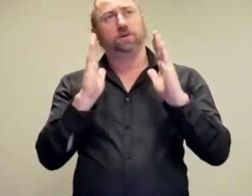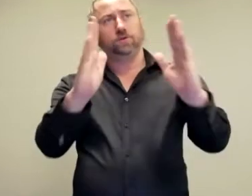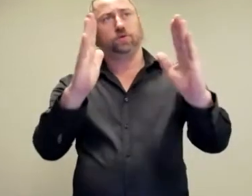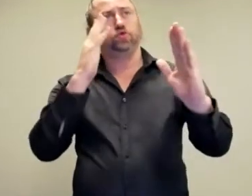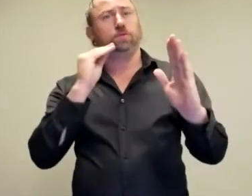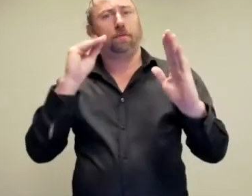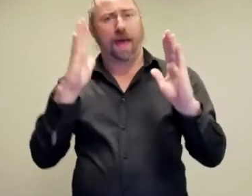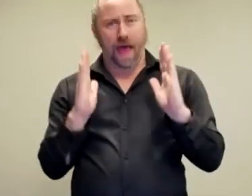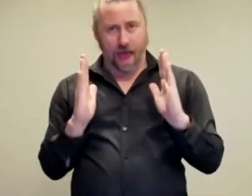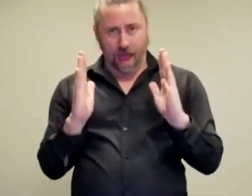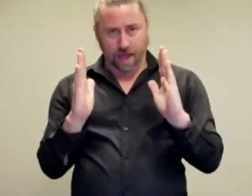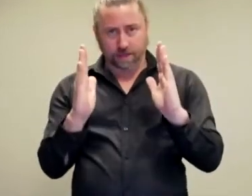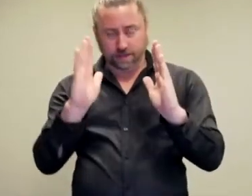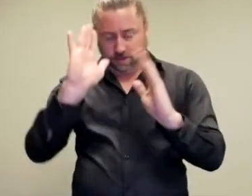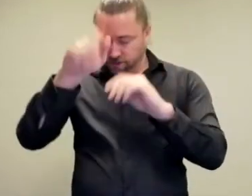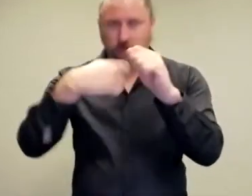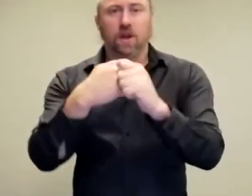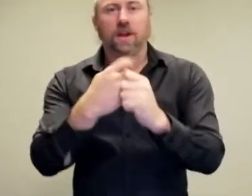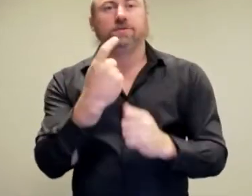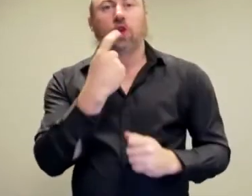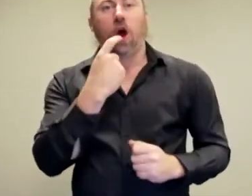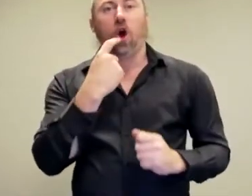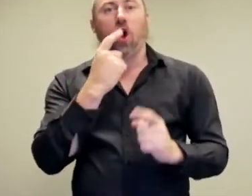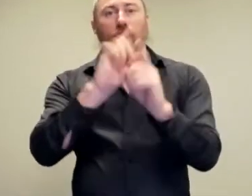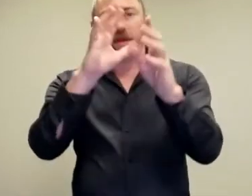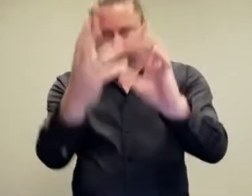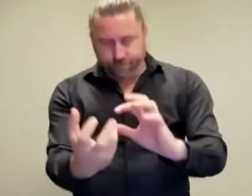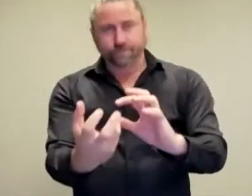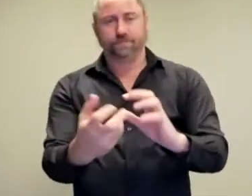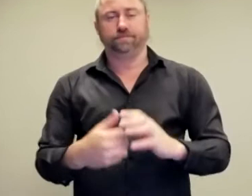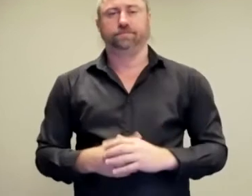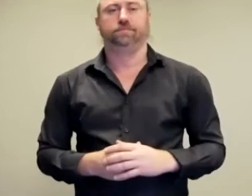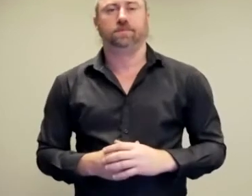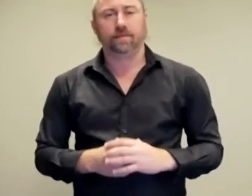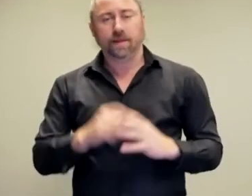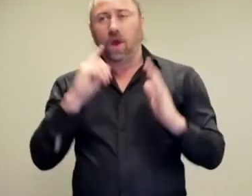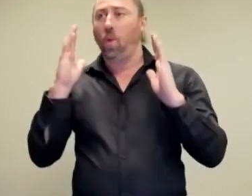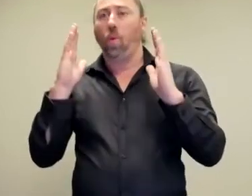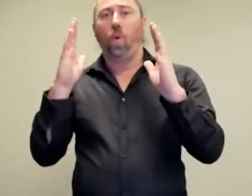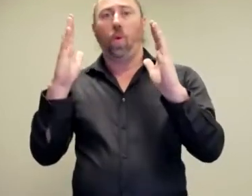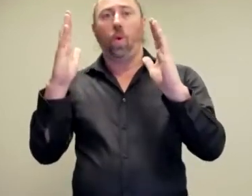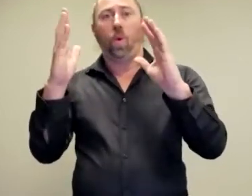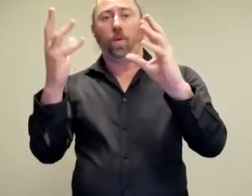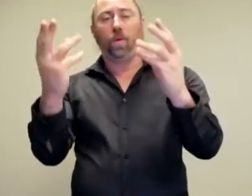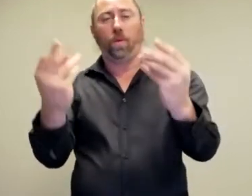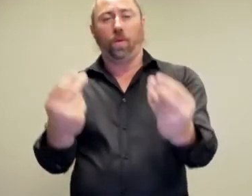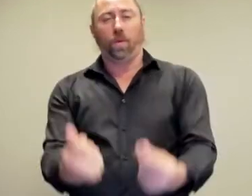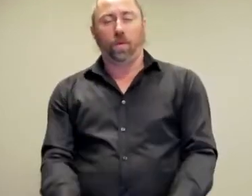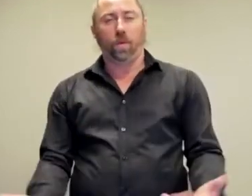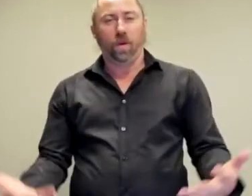that terminates in stone and then collapses. Walls seem to de-materialize from a state of monumental solidity